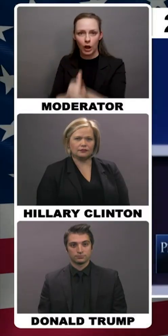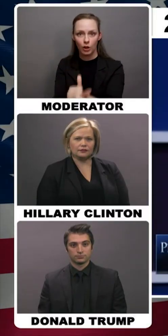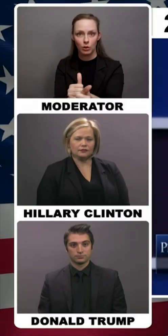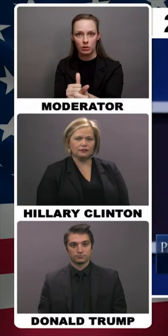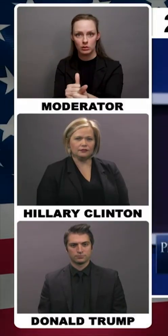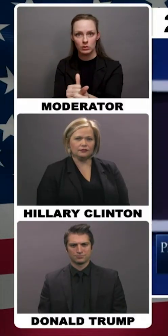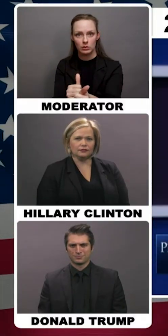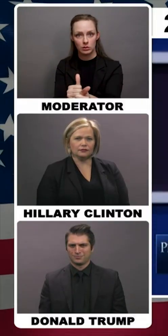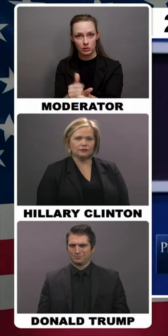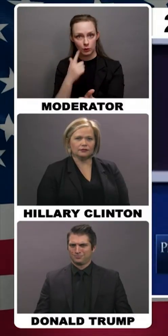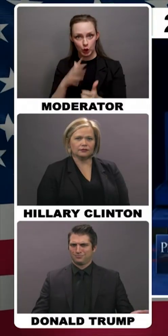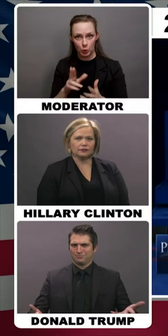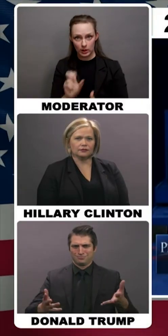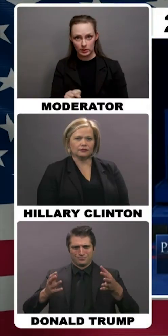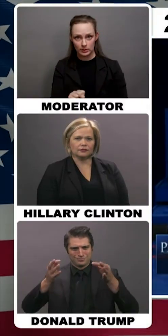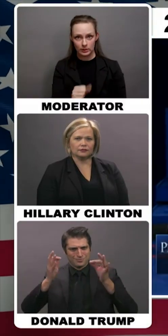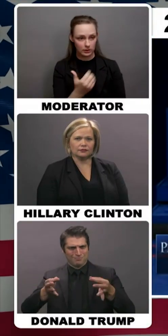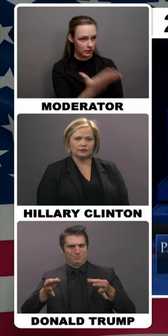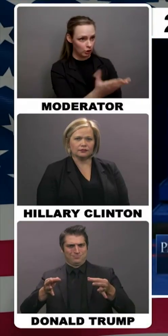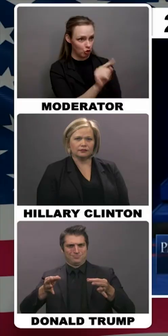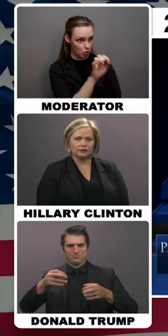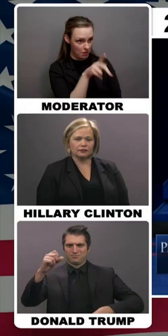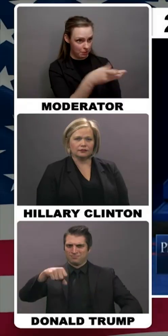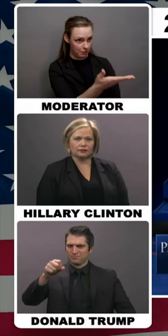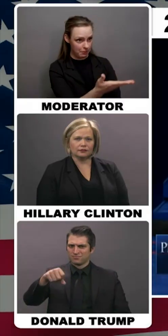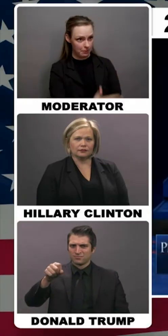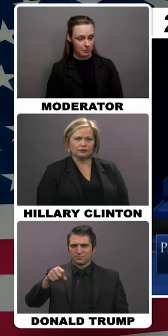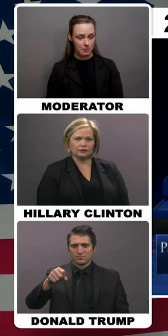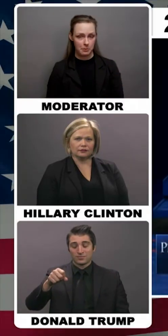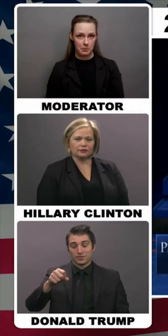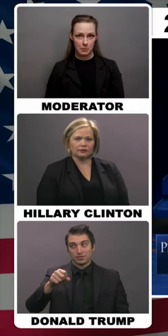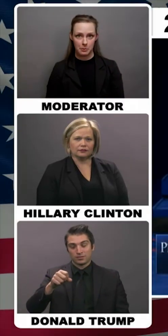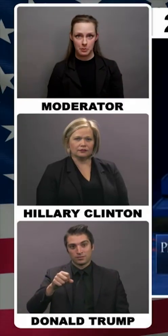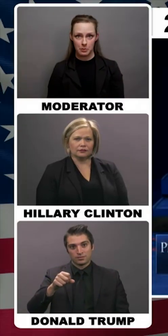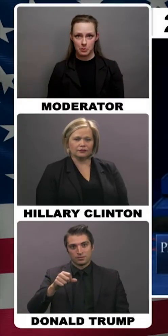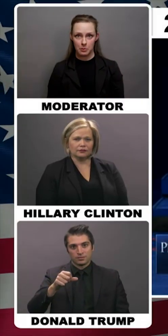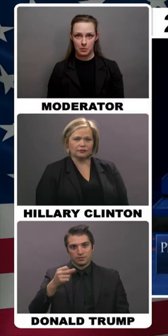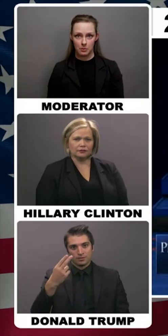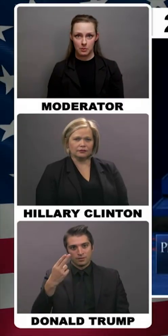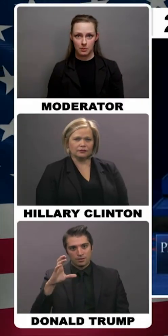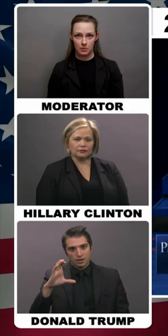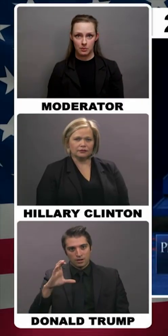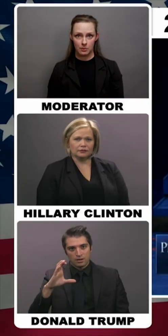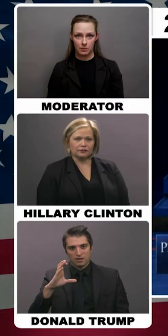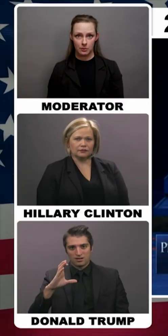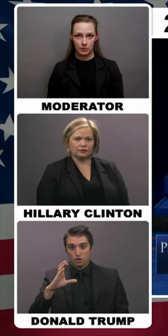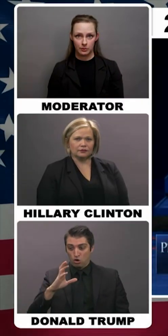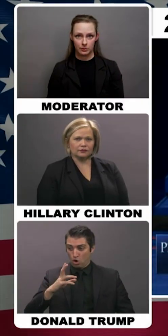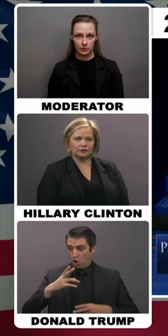Absolutely. I mean, uh, she calls our people deplorable, a large group